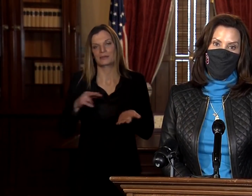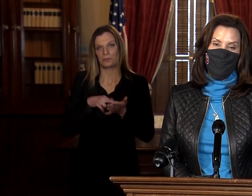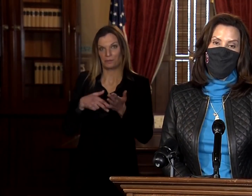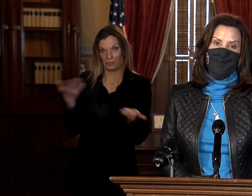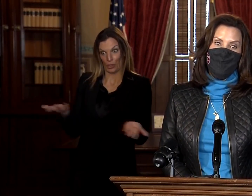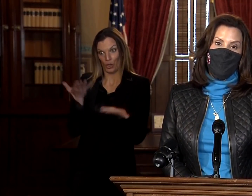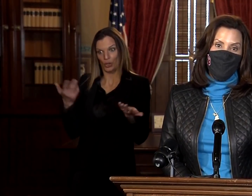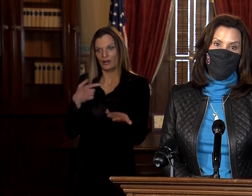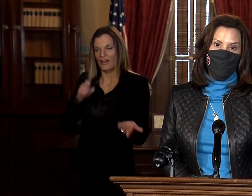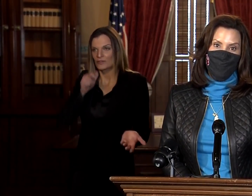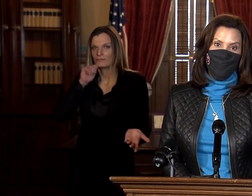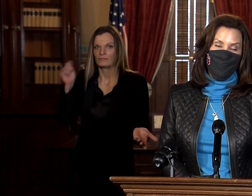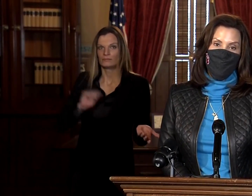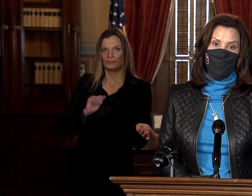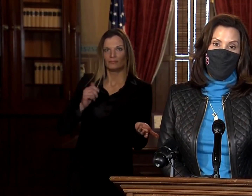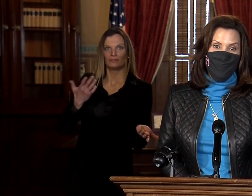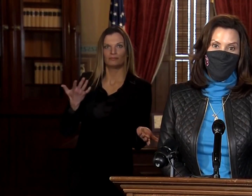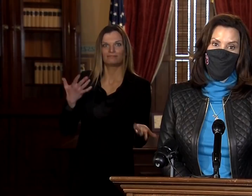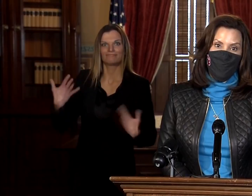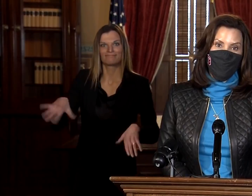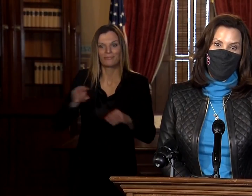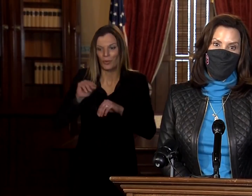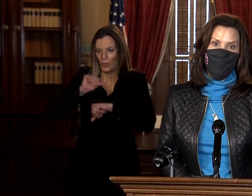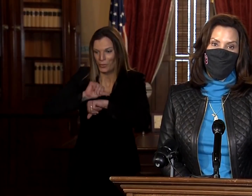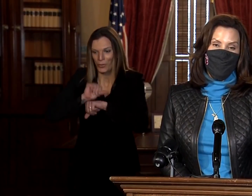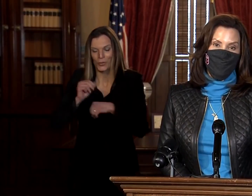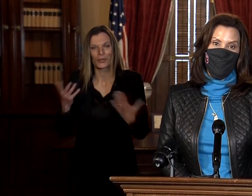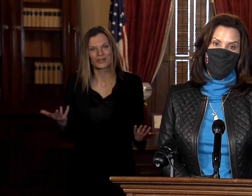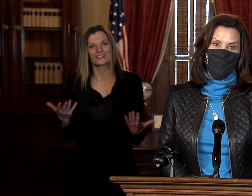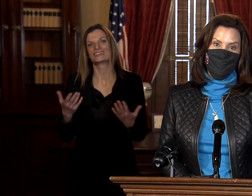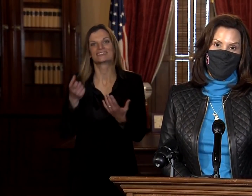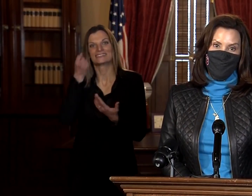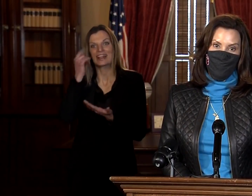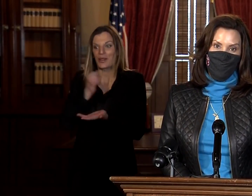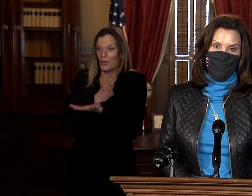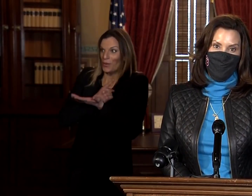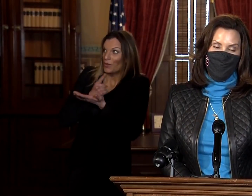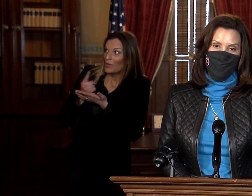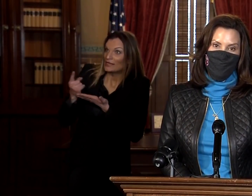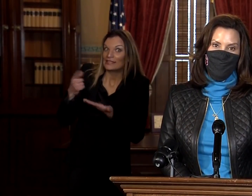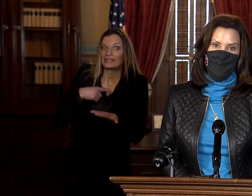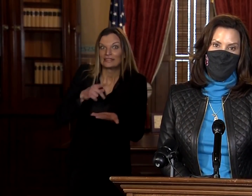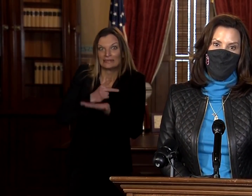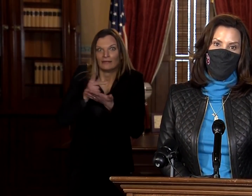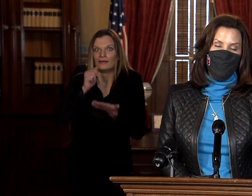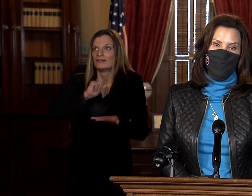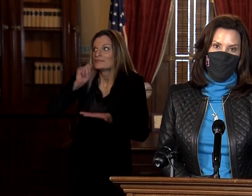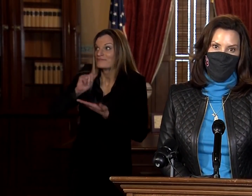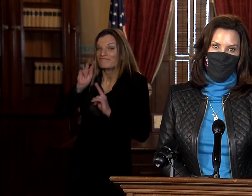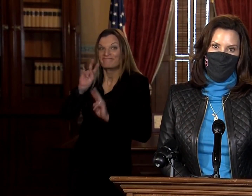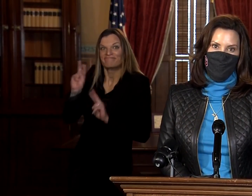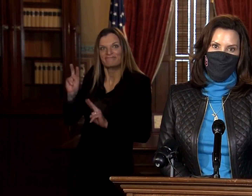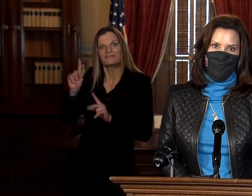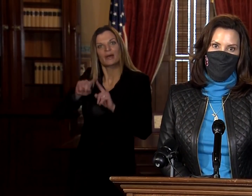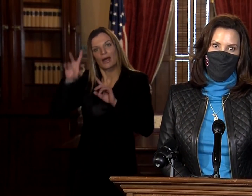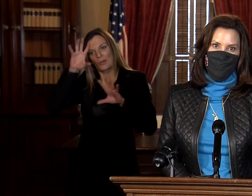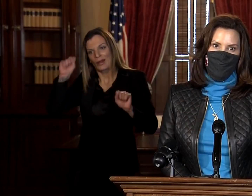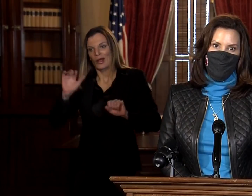the delay in the president not signing it, it was -- will cost signing it, it was -- will cost Michiganders who are unemployed Michiganders who are unemployed a week’s worth of resources that a week’s worth of resources that they desperately need.